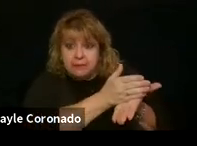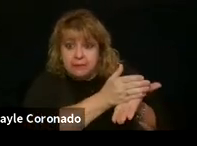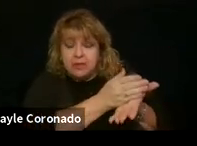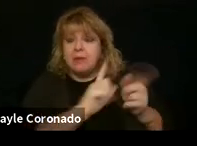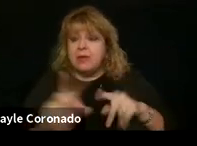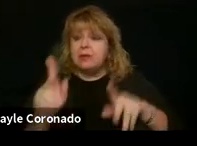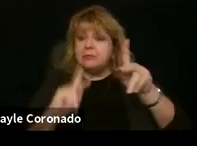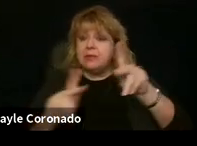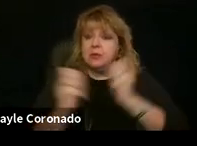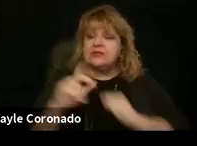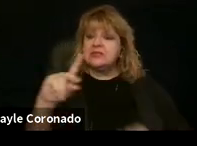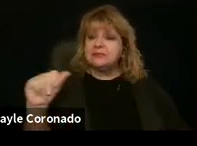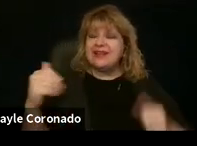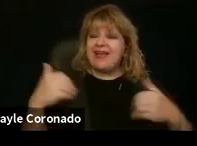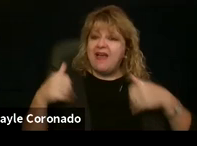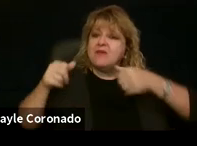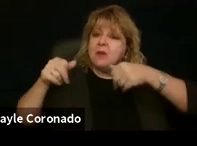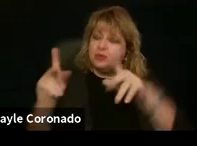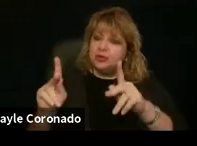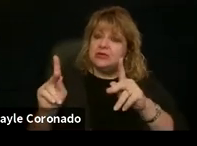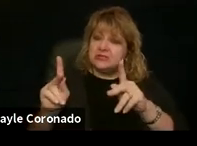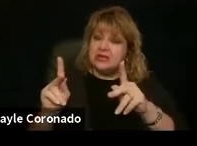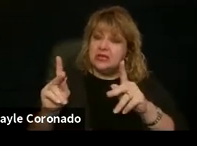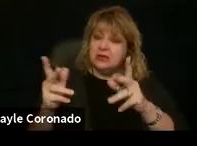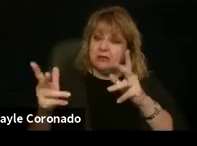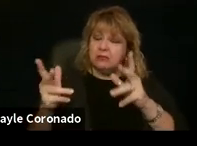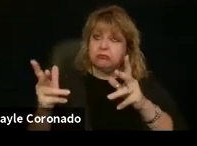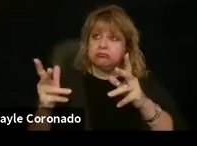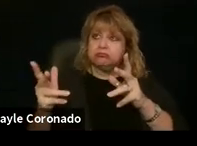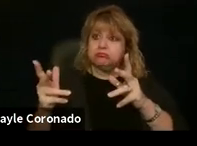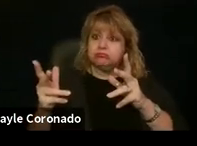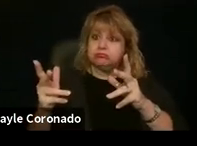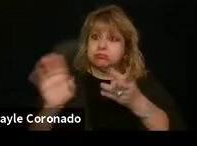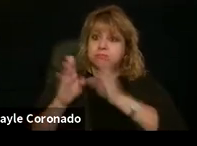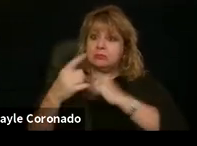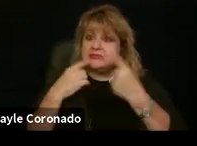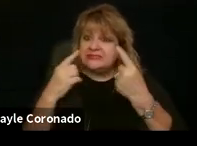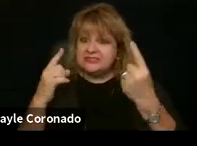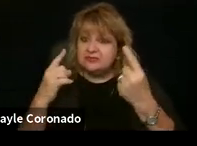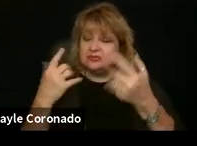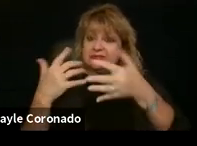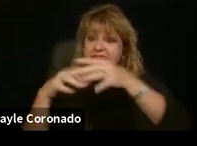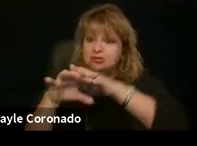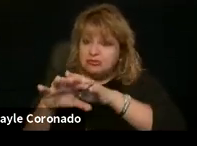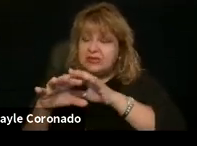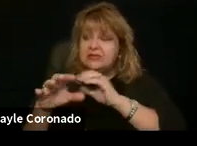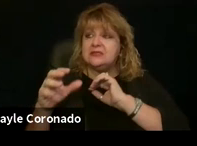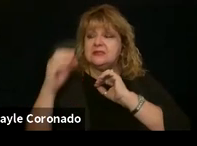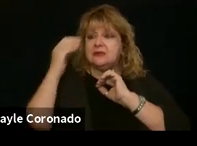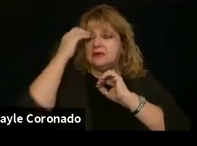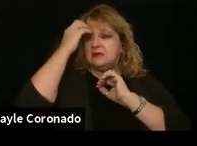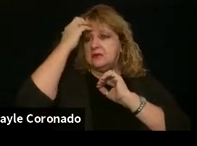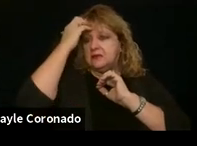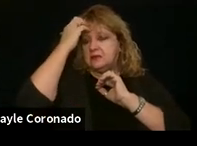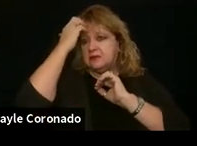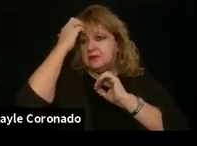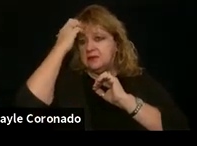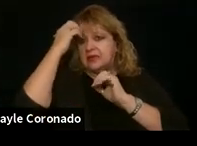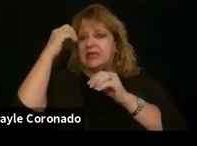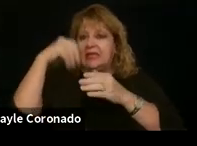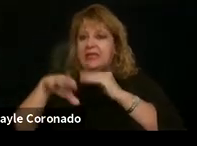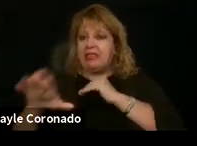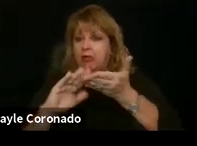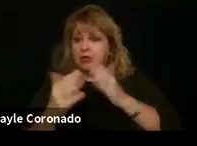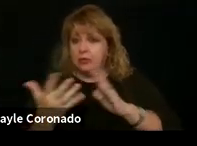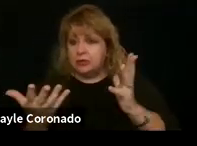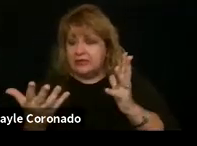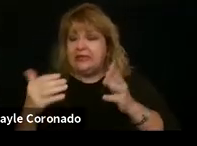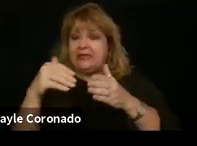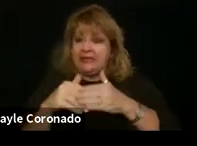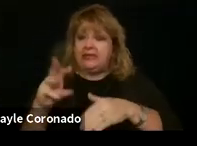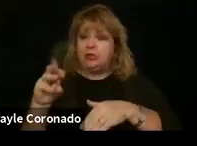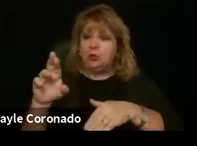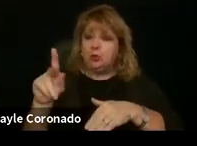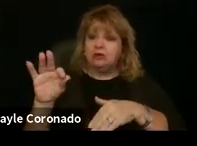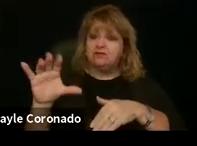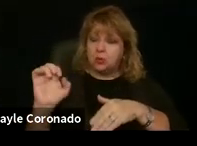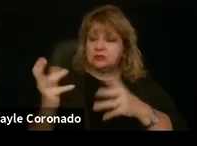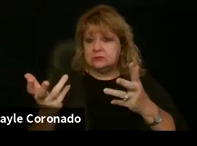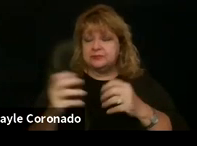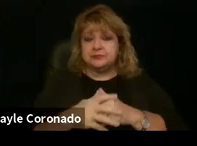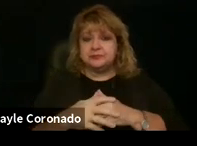have the opportunity to be successful integrated the members of their community in the workforce. Okay.